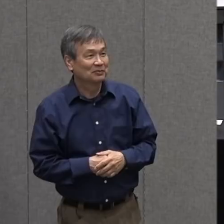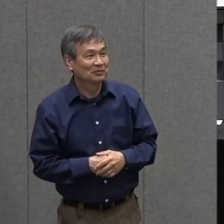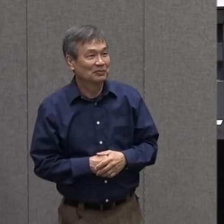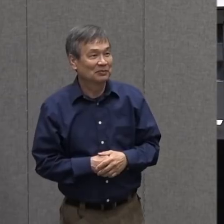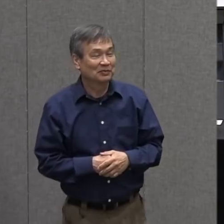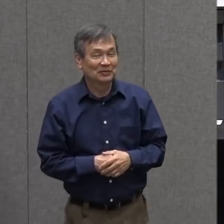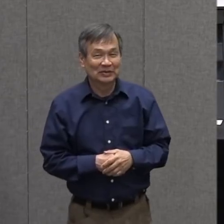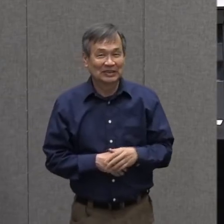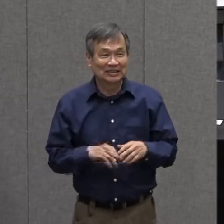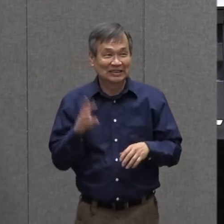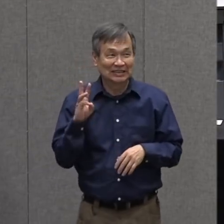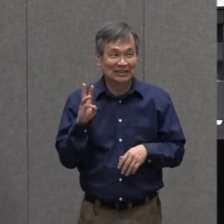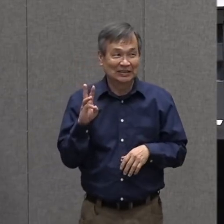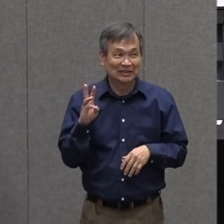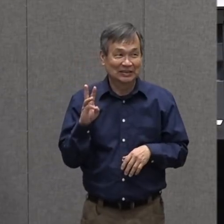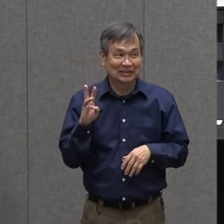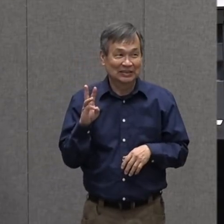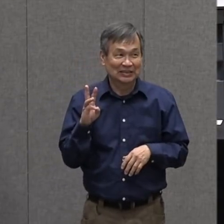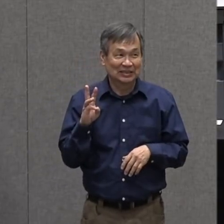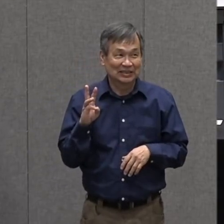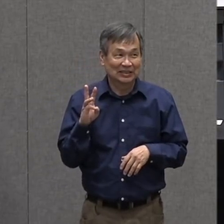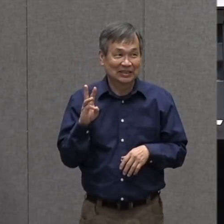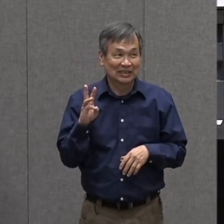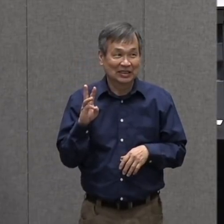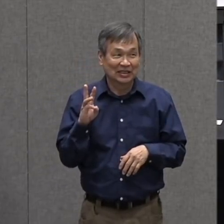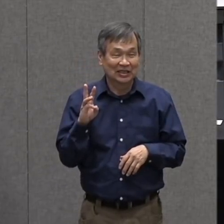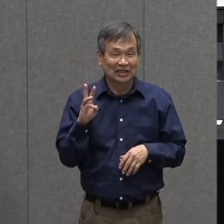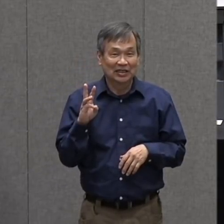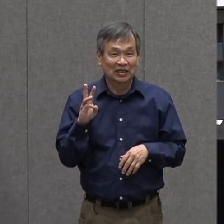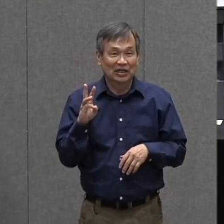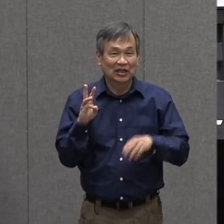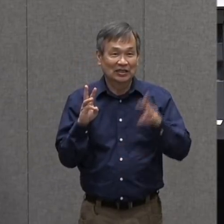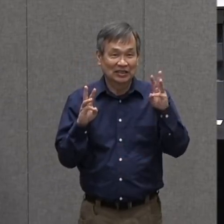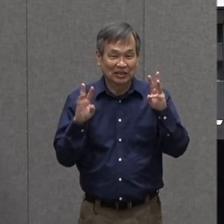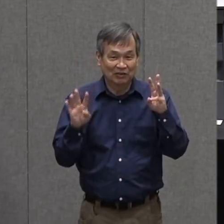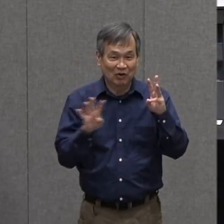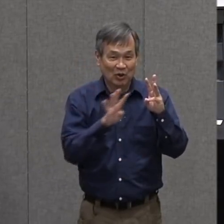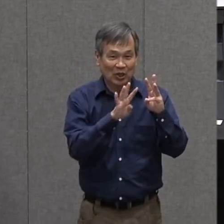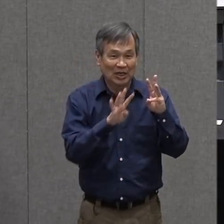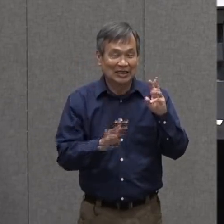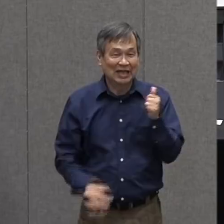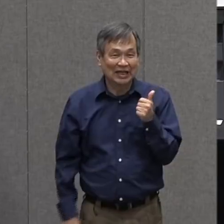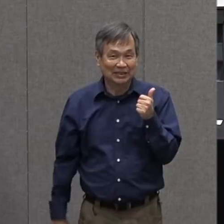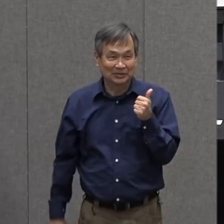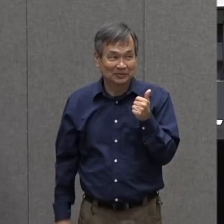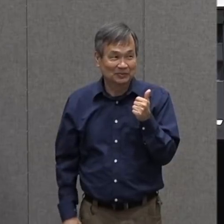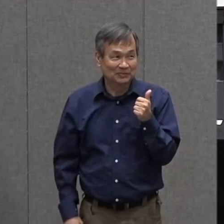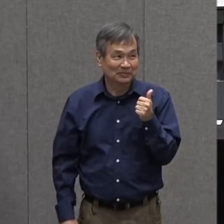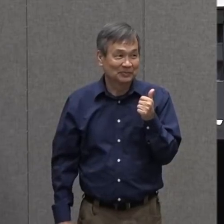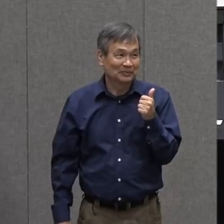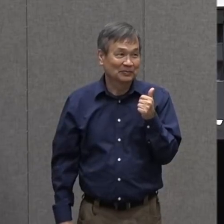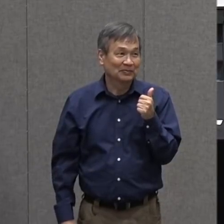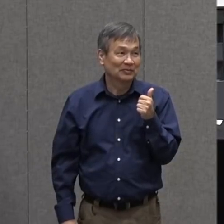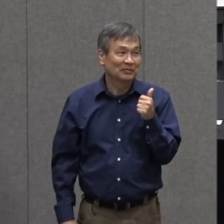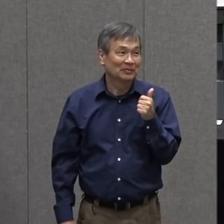Six. See it can be done And four is 10 Good compliment there.